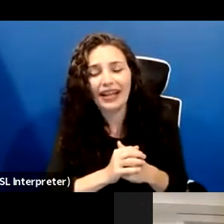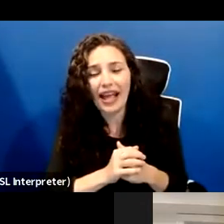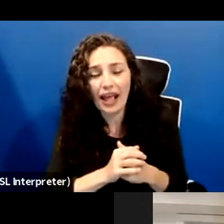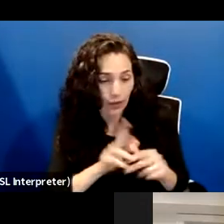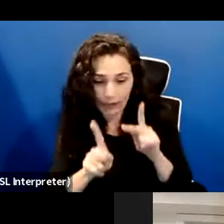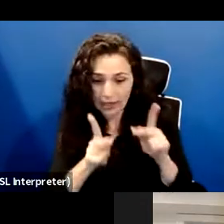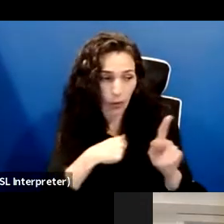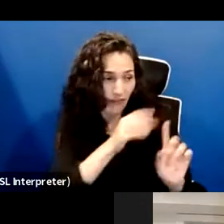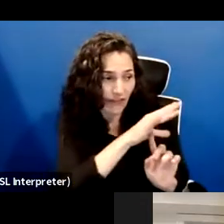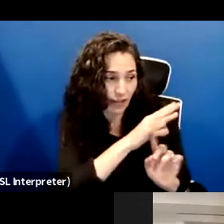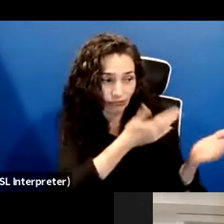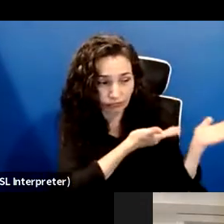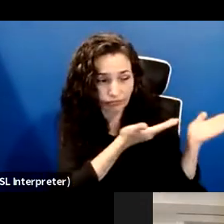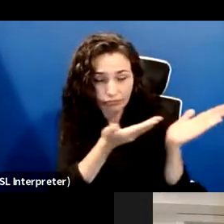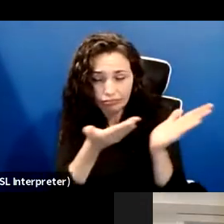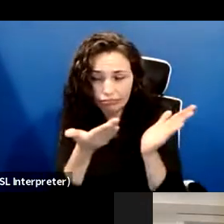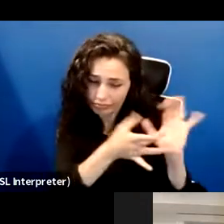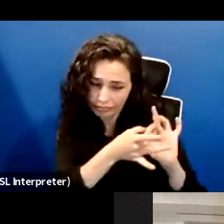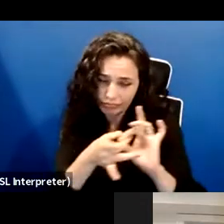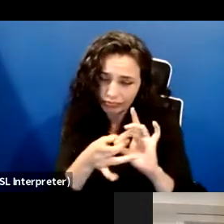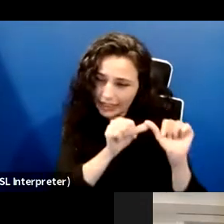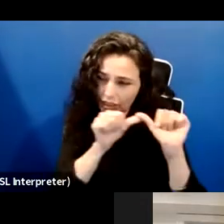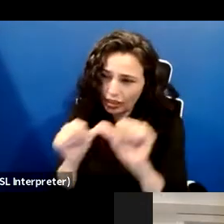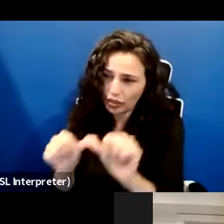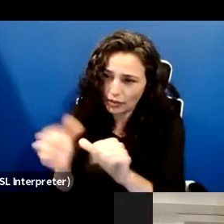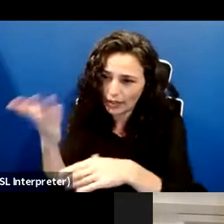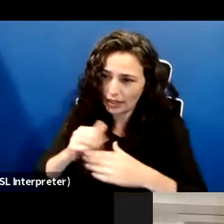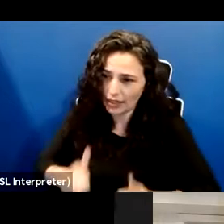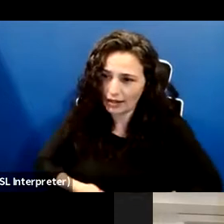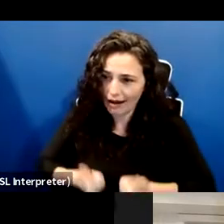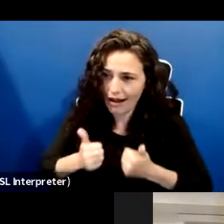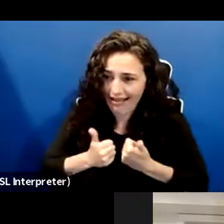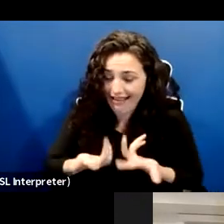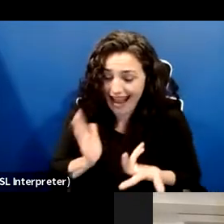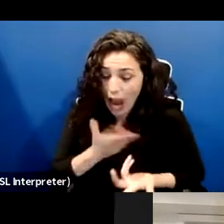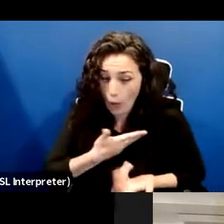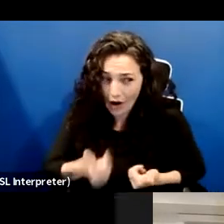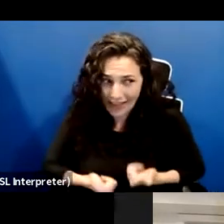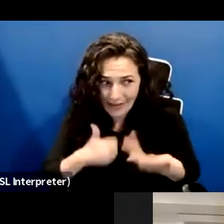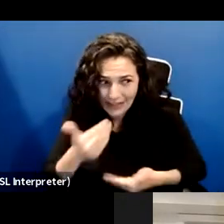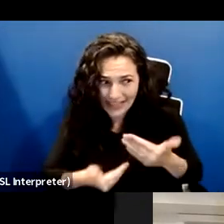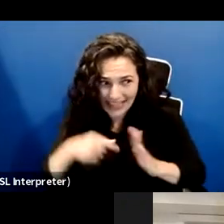It's just such a deep connection. So it's part of what allows us really to go so deep.